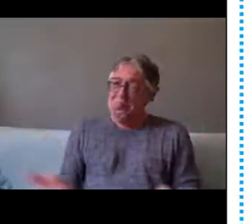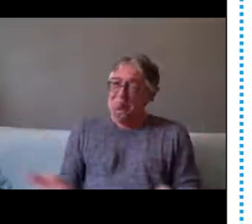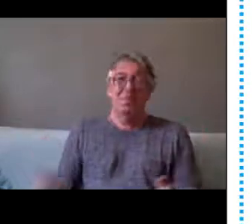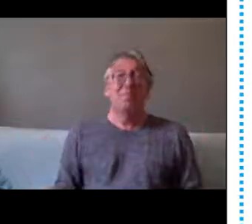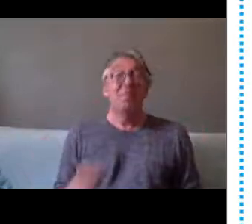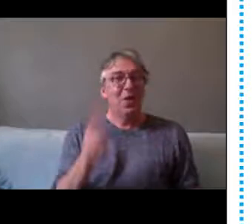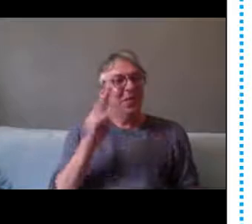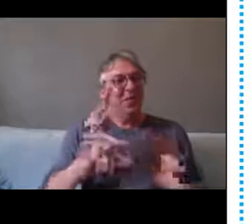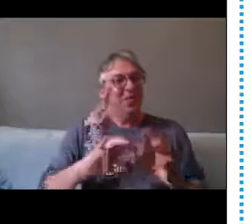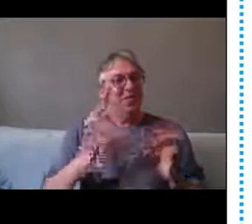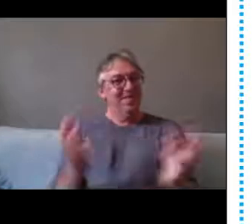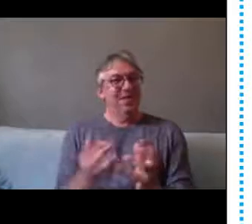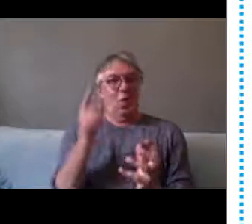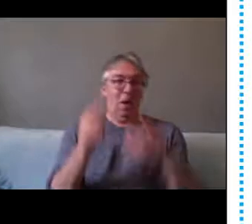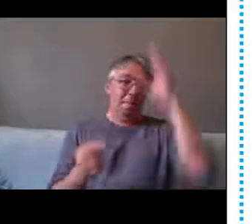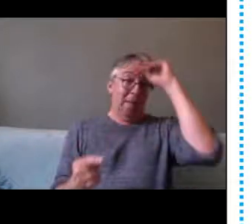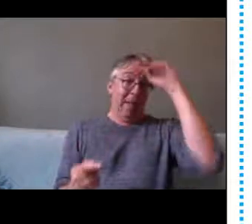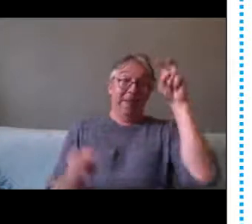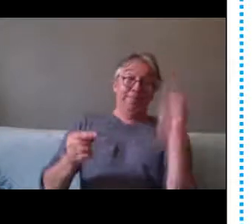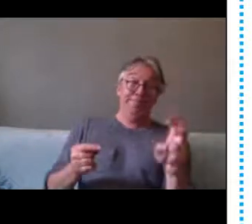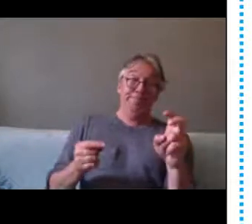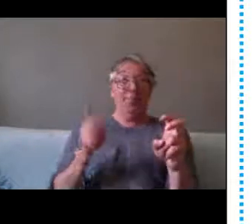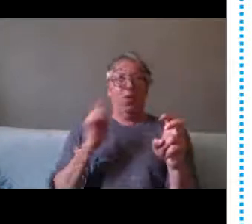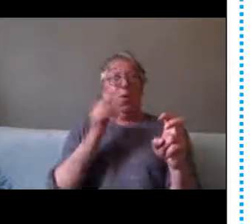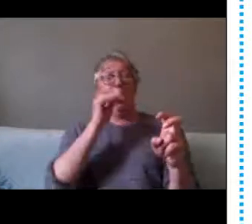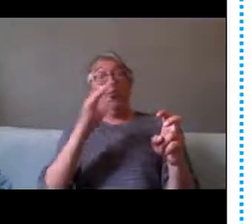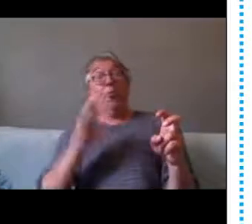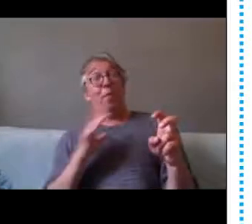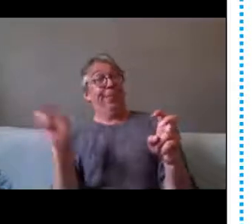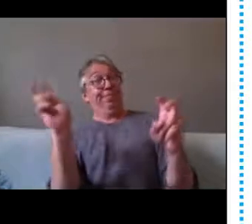one male, one female, and written across the globe is: